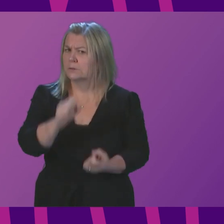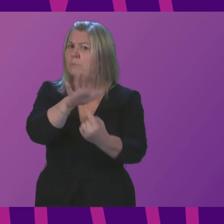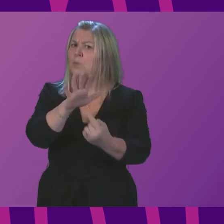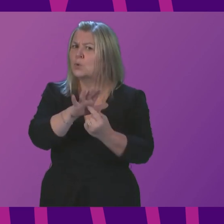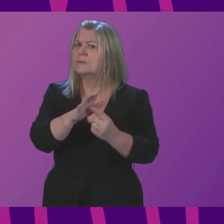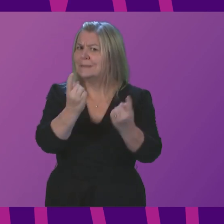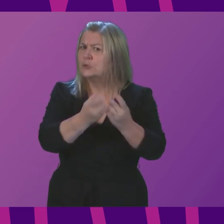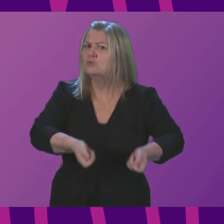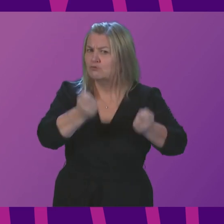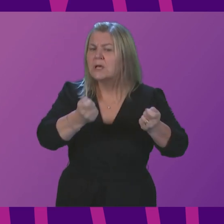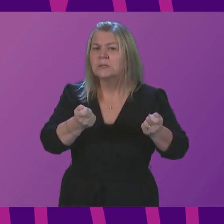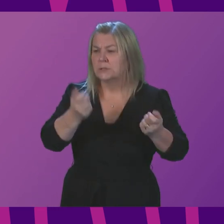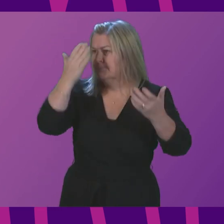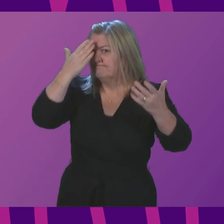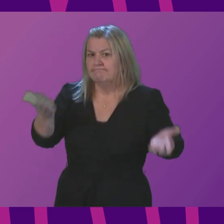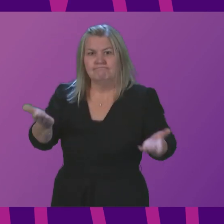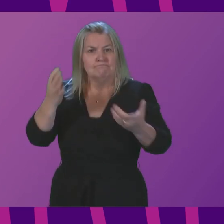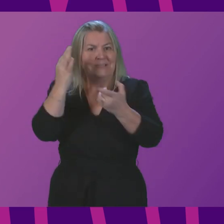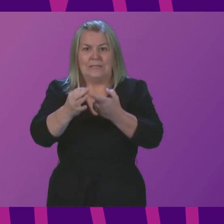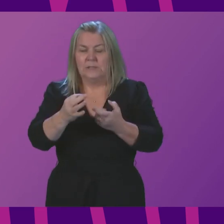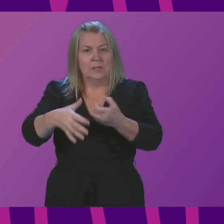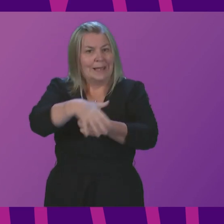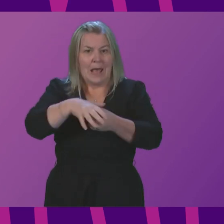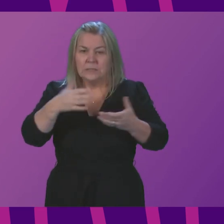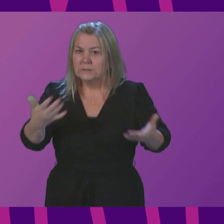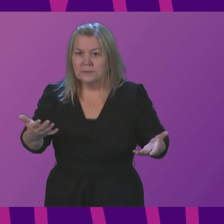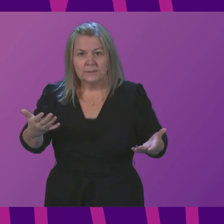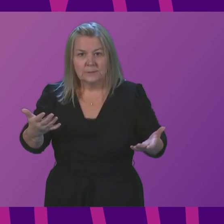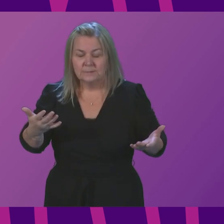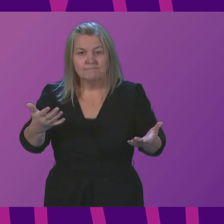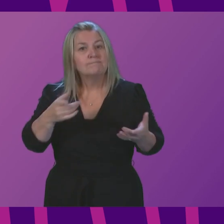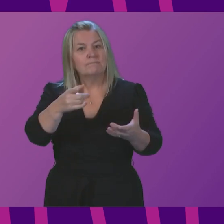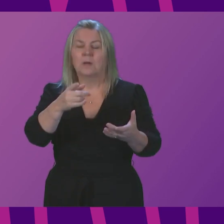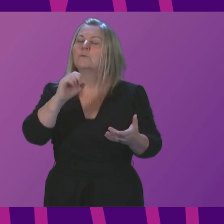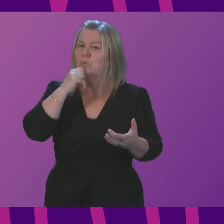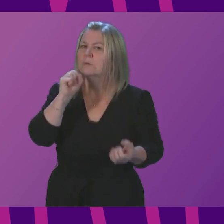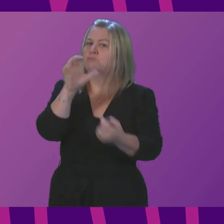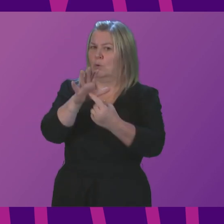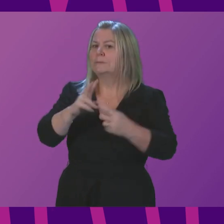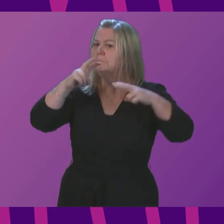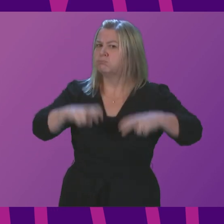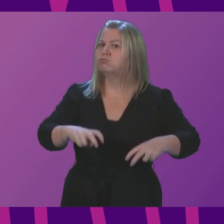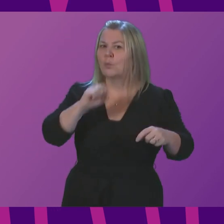issues. I do not have the details of the case that he raises, but I will make it a priority to look into that.